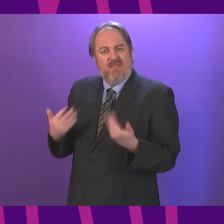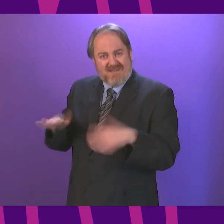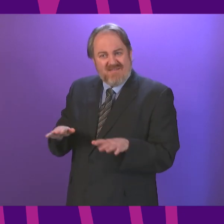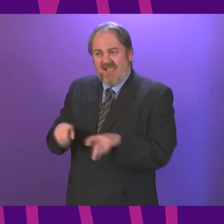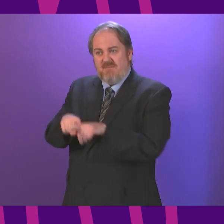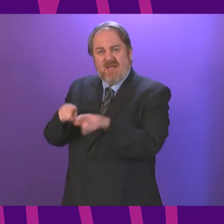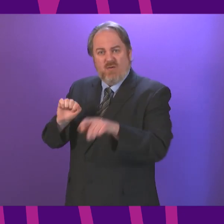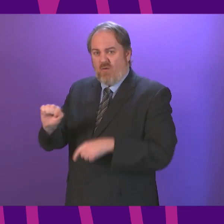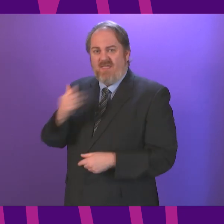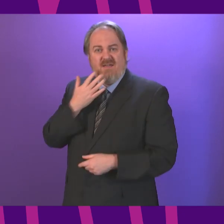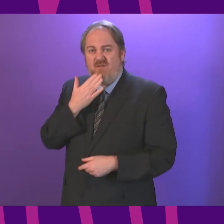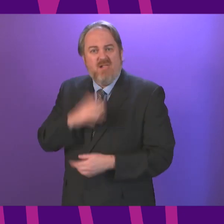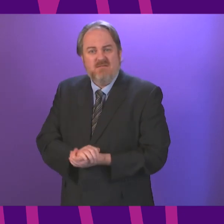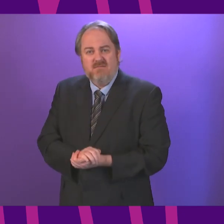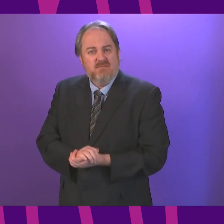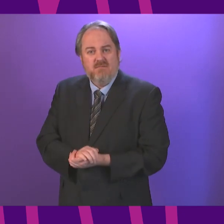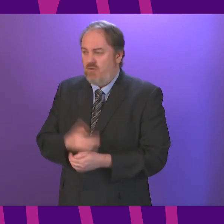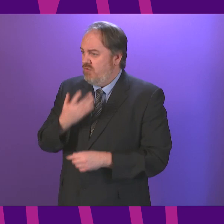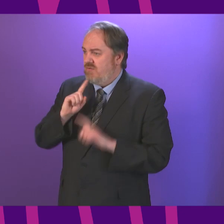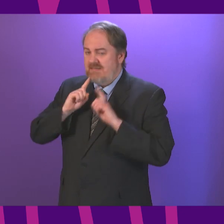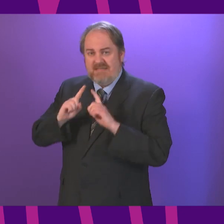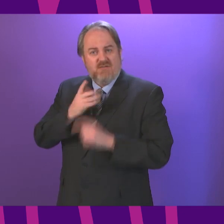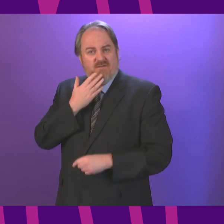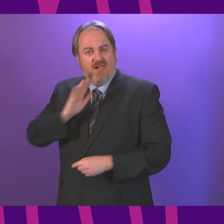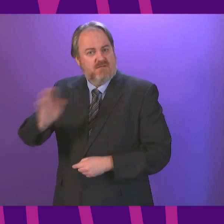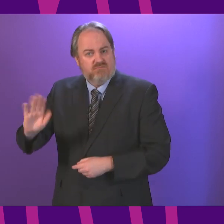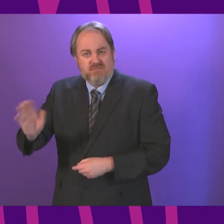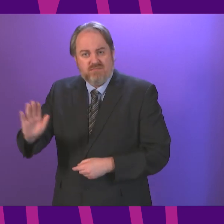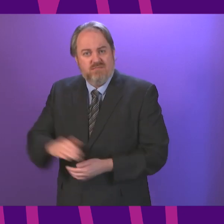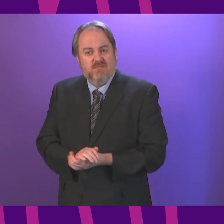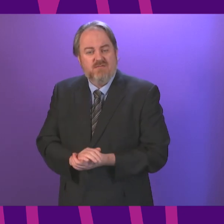fault of their own or of their teachers, over the past 12 months. The only question is, “How far?”